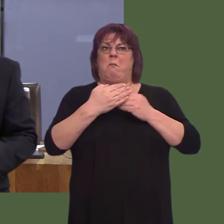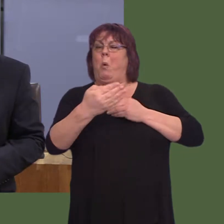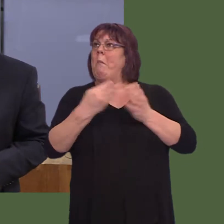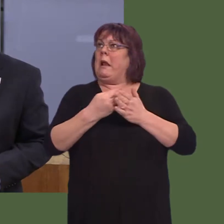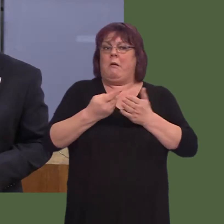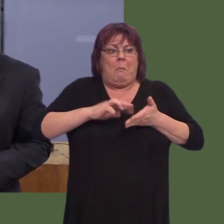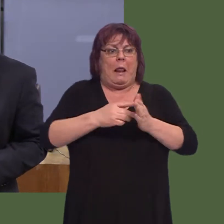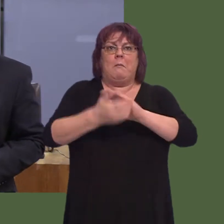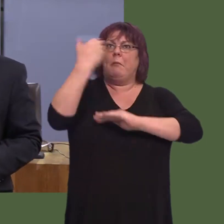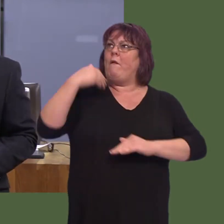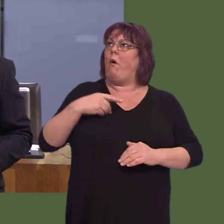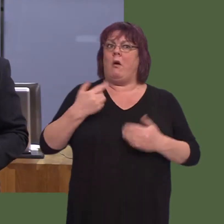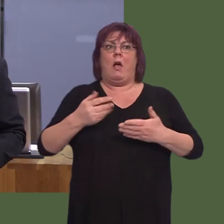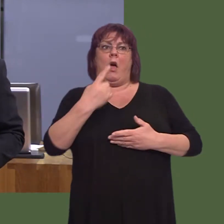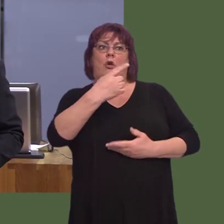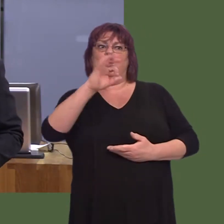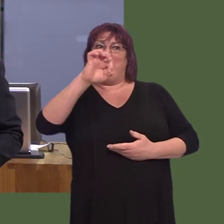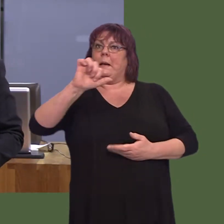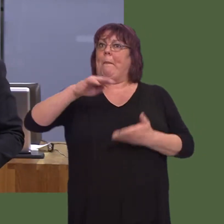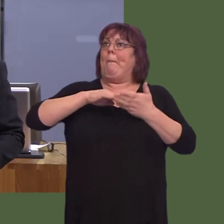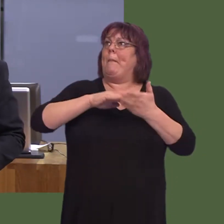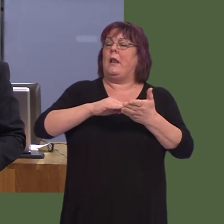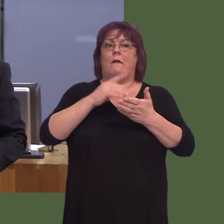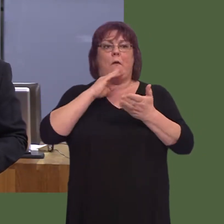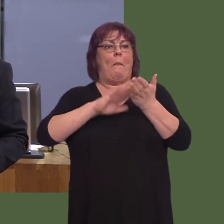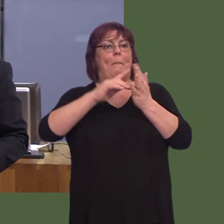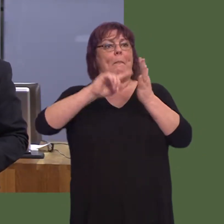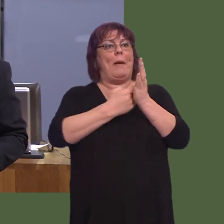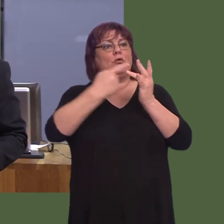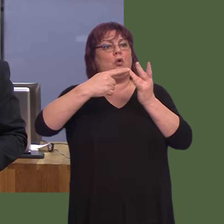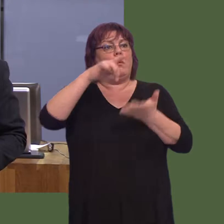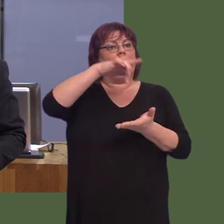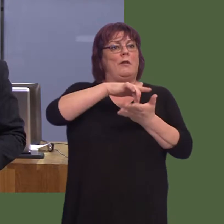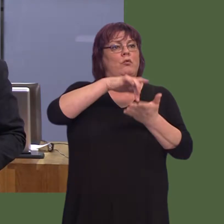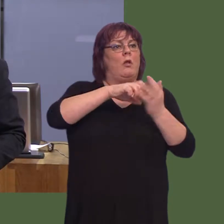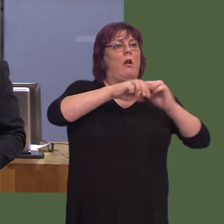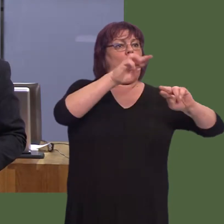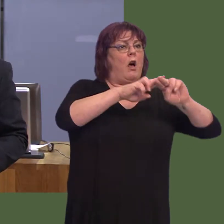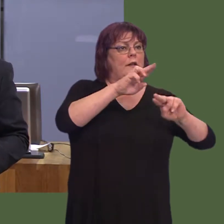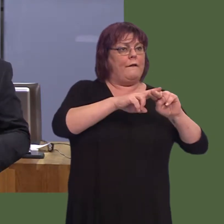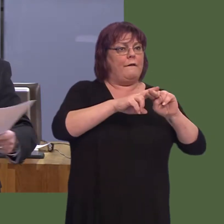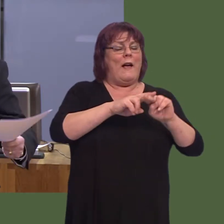not that long ago. You announced £180 million for the metro central project in Cardiff, and that's within,